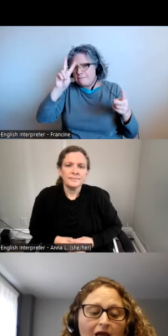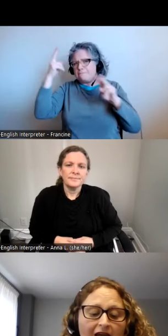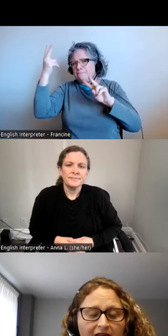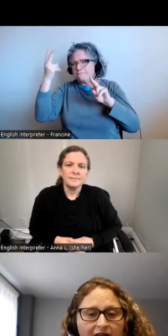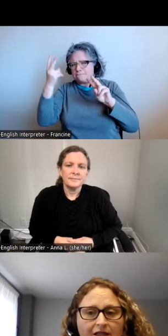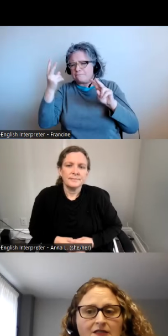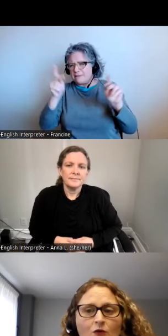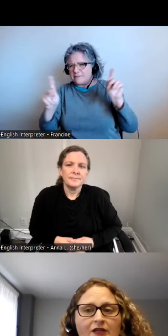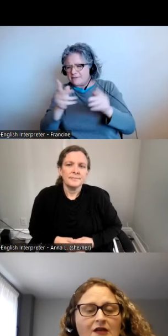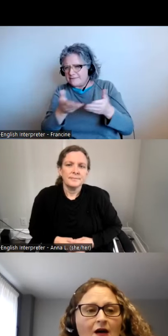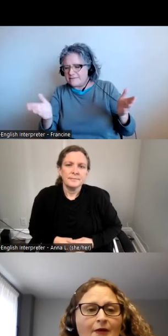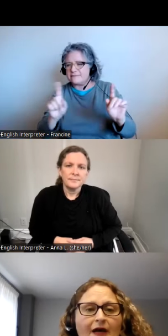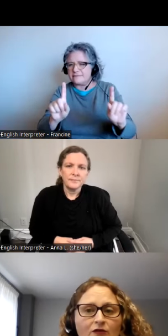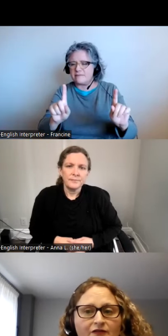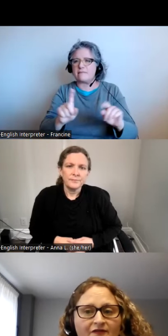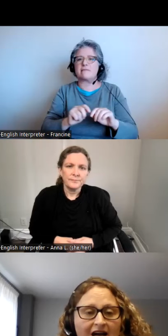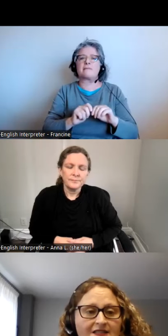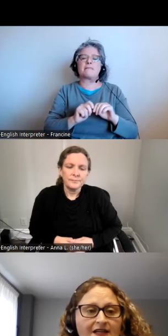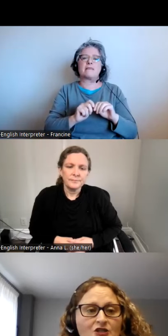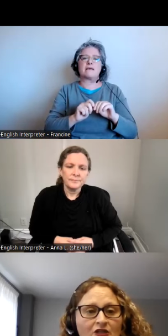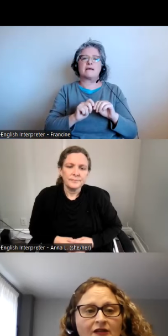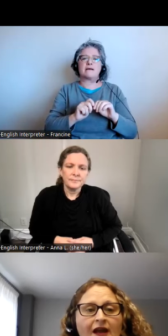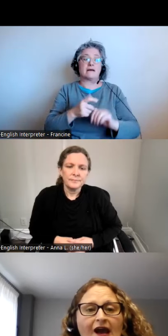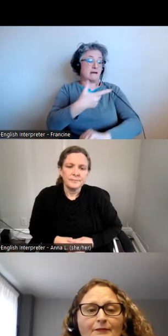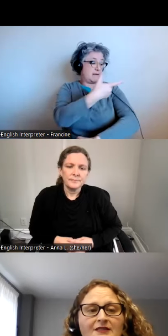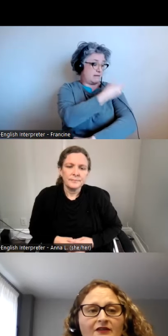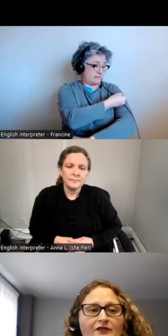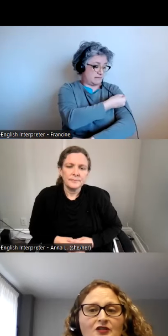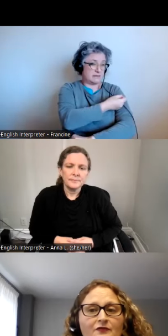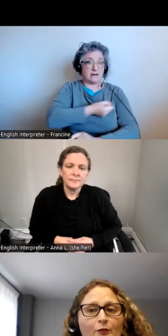vaccinations, long term effects are kind of a bit